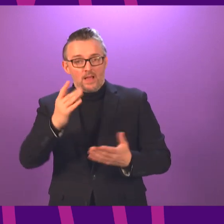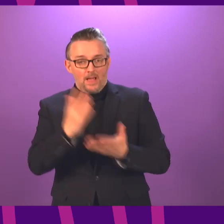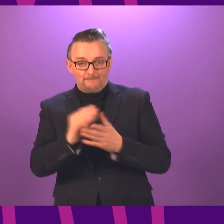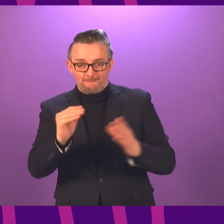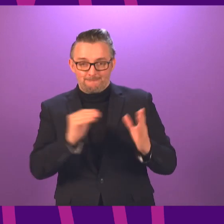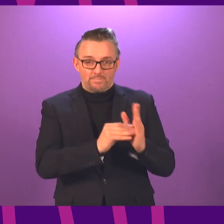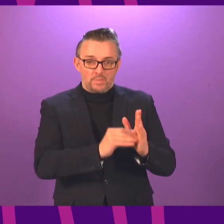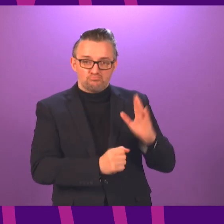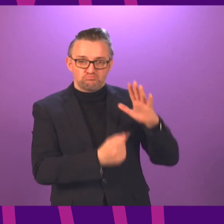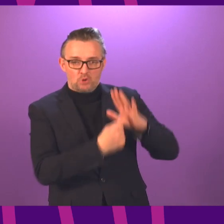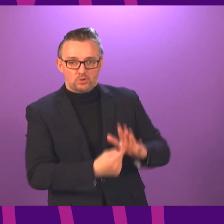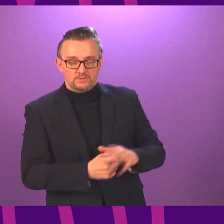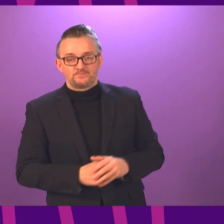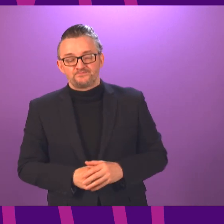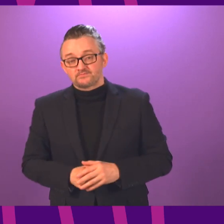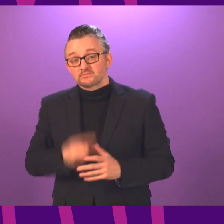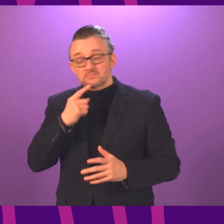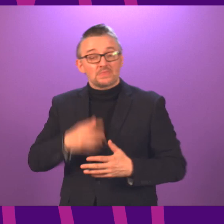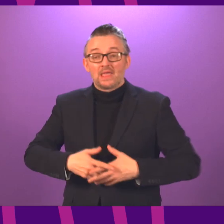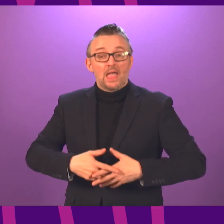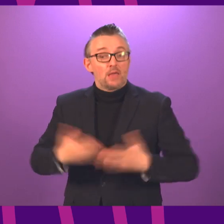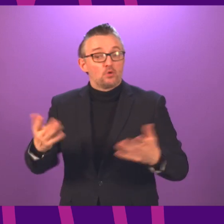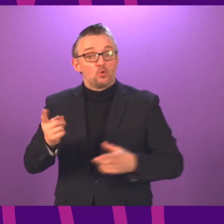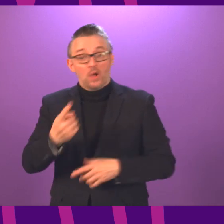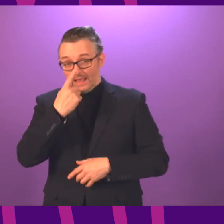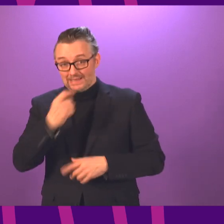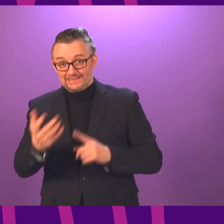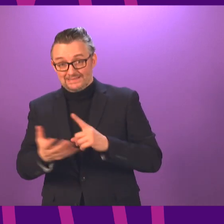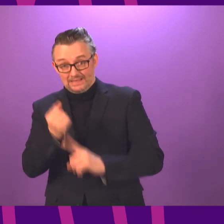The First Minister: Anybody who is eligible will be called for